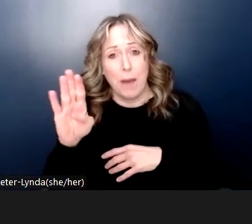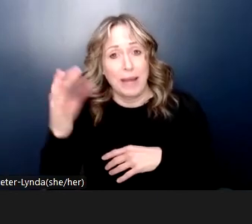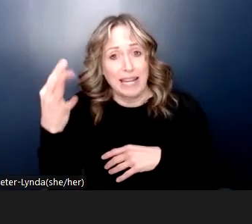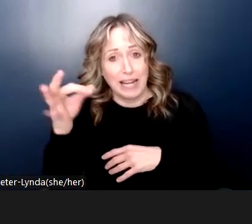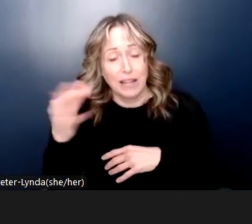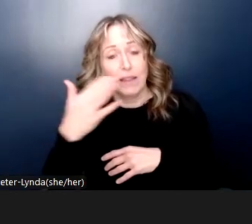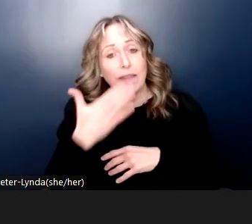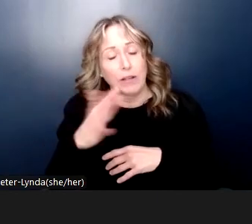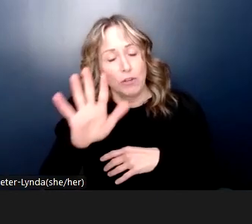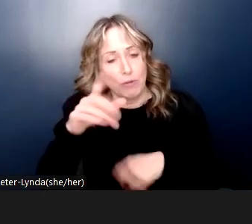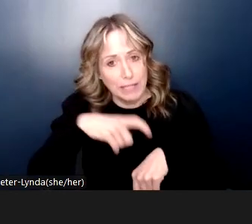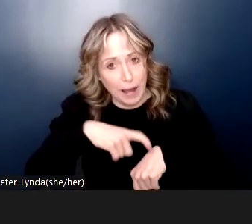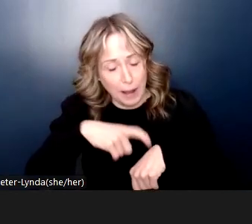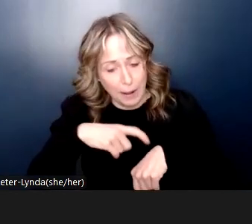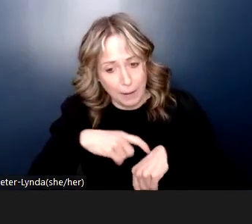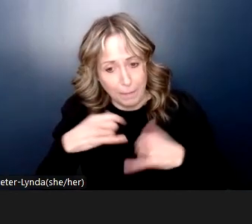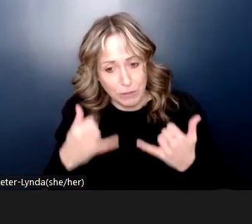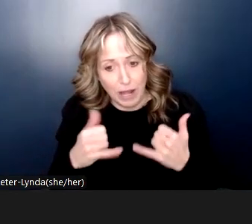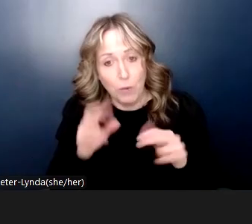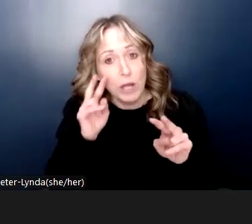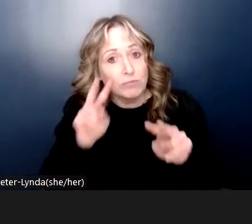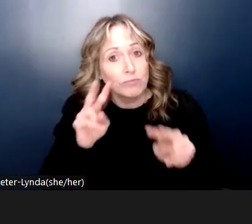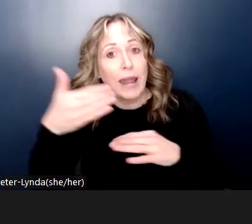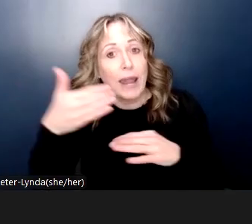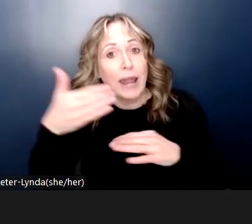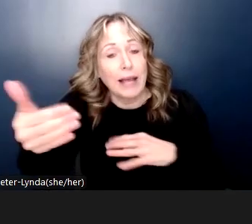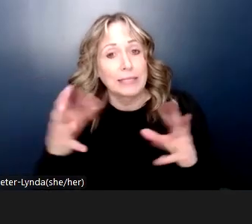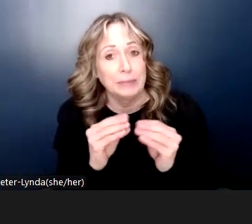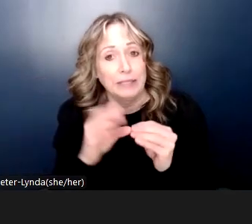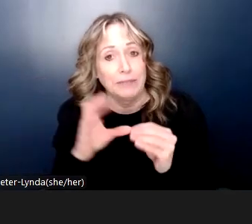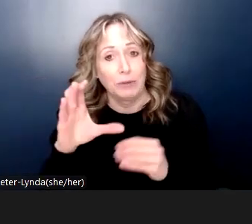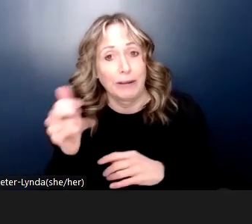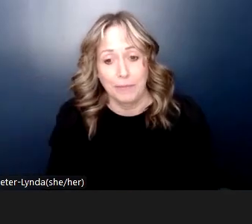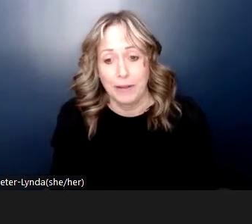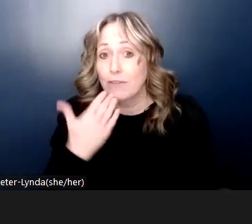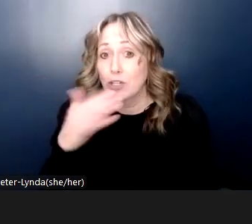And we look forward to the next for thank you again. Have a great afternoon.